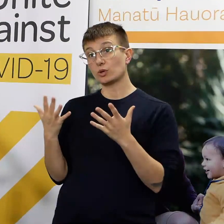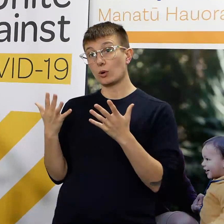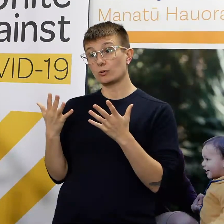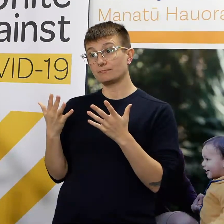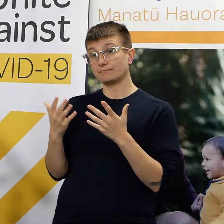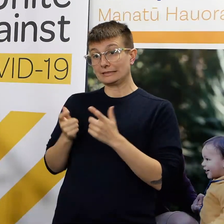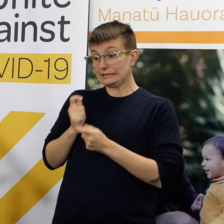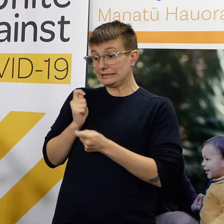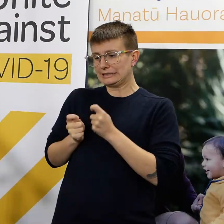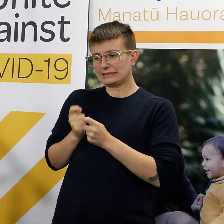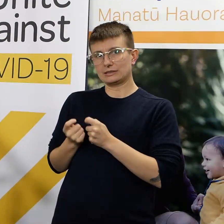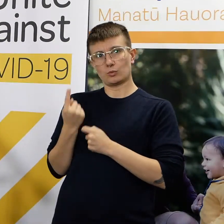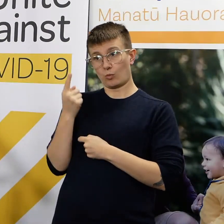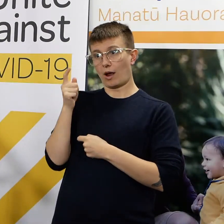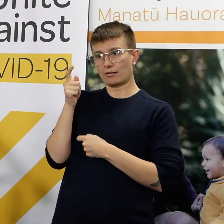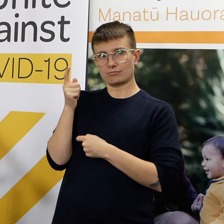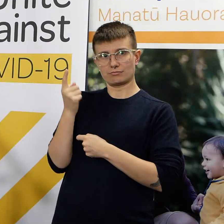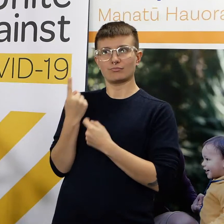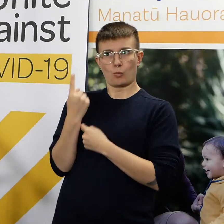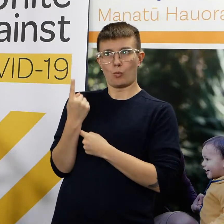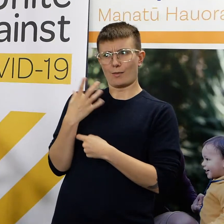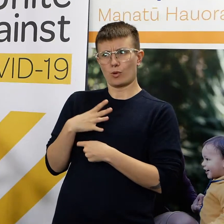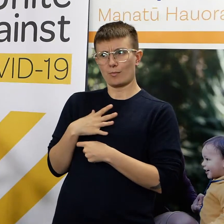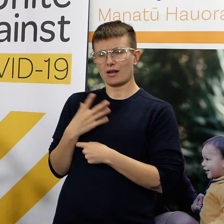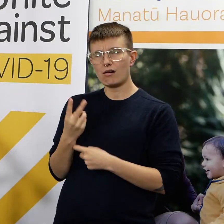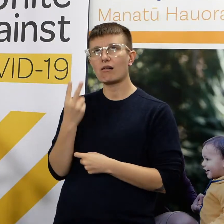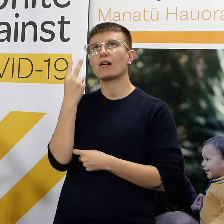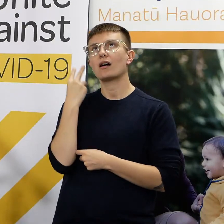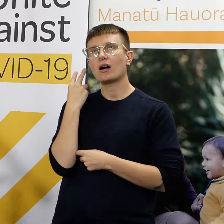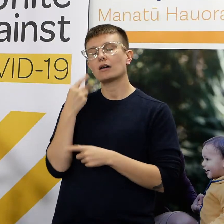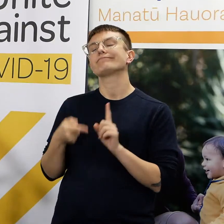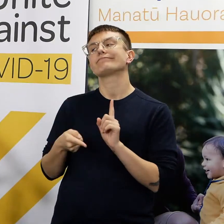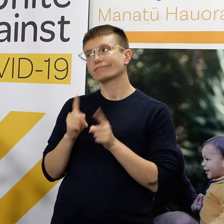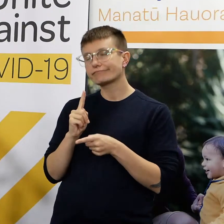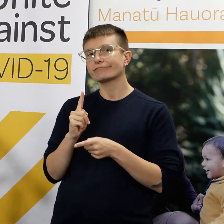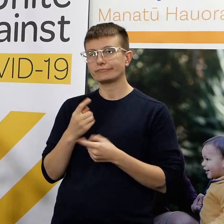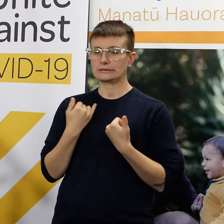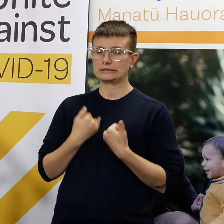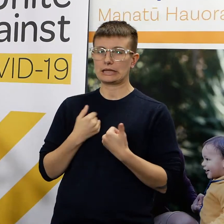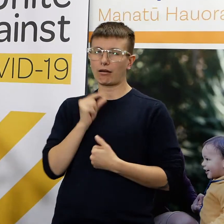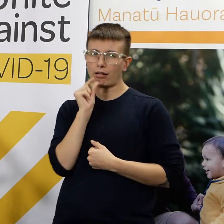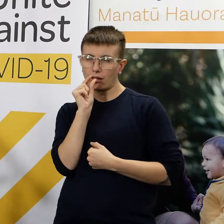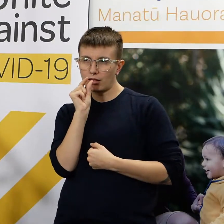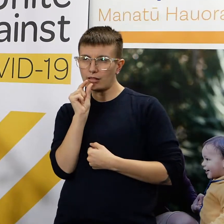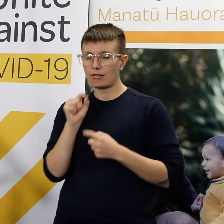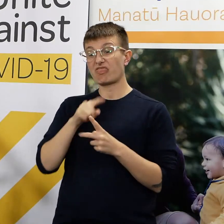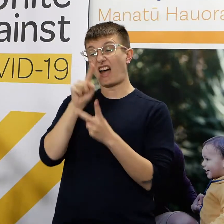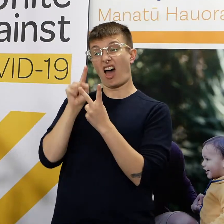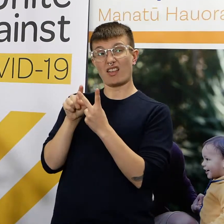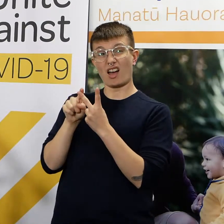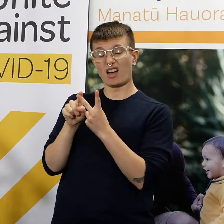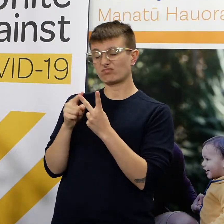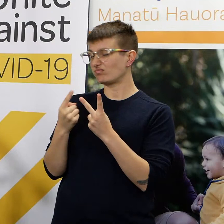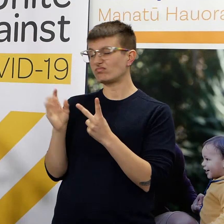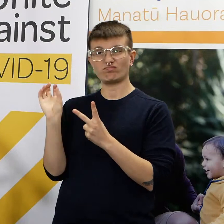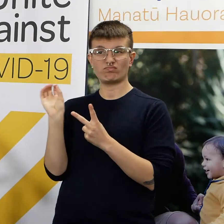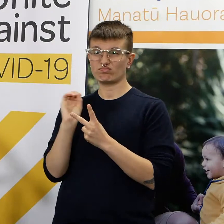was experiencing mild symptoms, the other was symptom free. They both had testing done at the Wellington community based